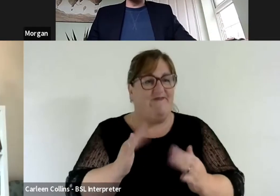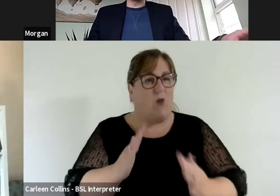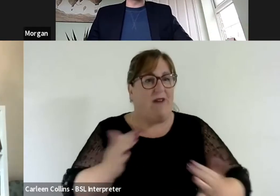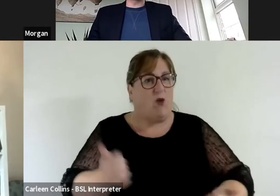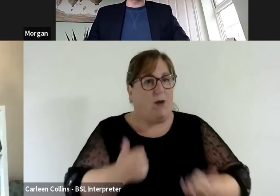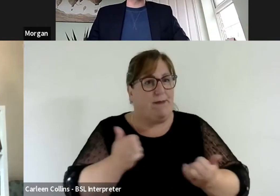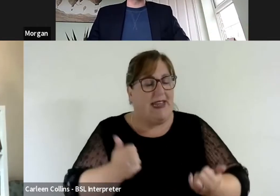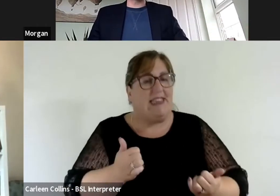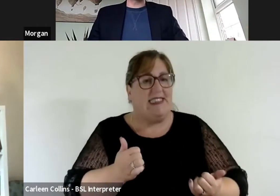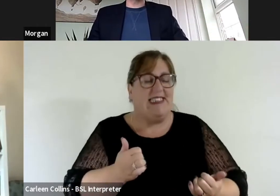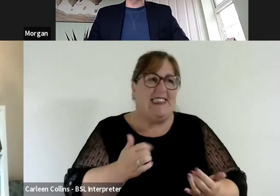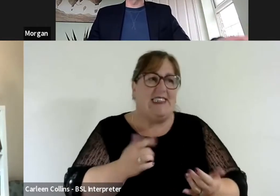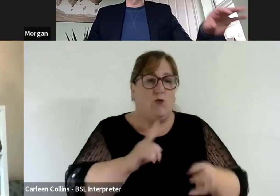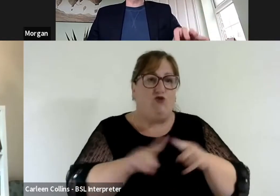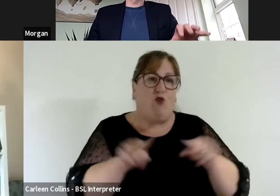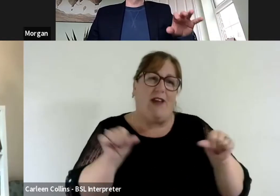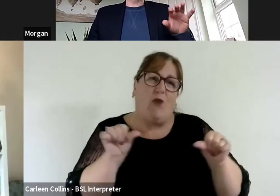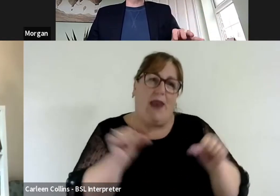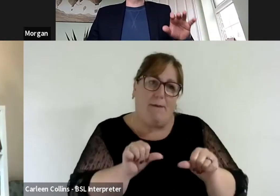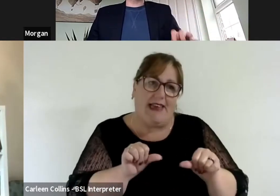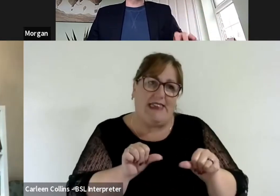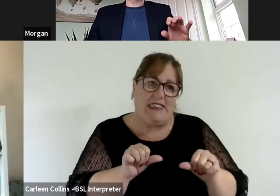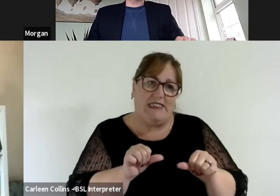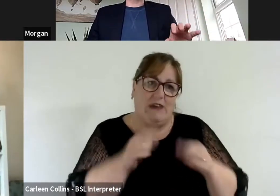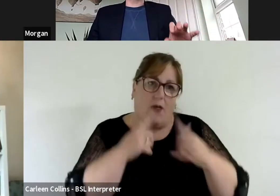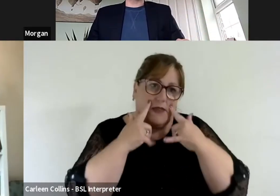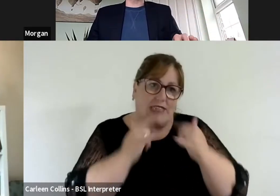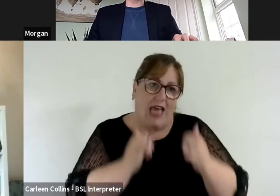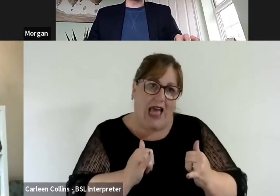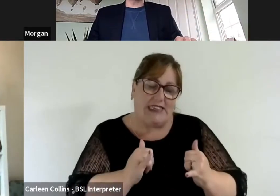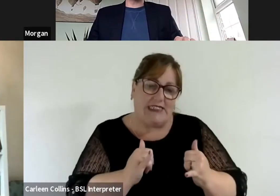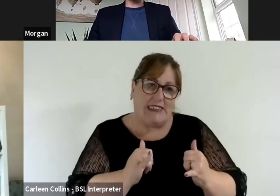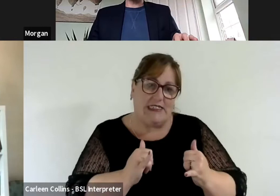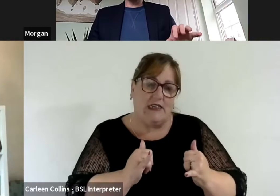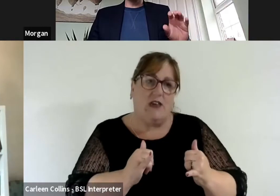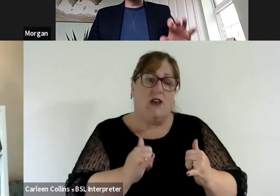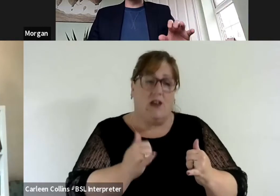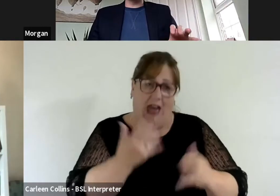In terms of the process, some of the roles require tests to complete. We try and limit these tests and I will come to reasonable adjustments in a moment.